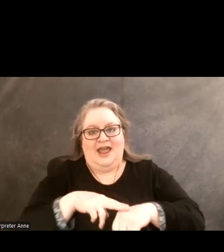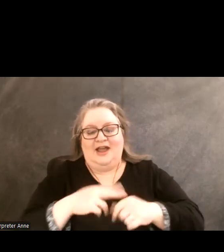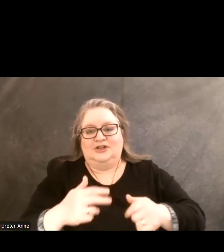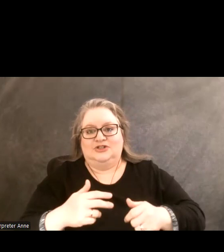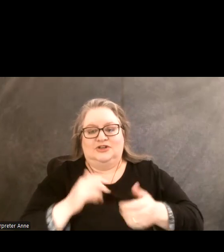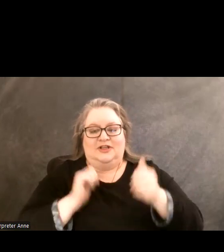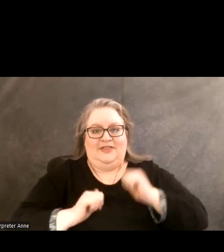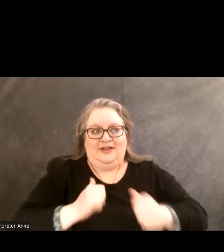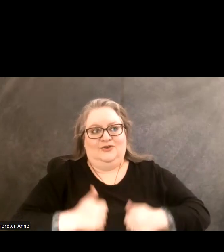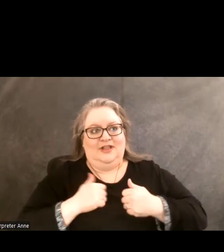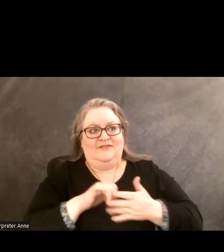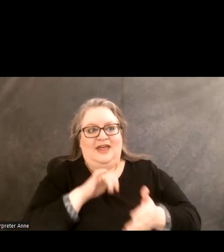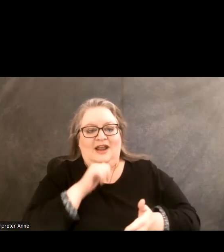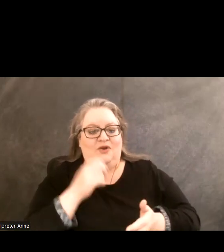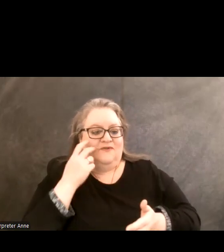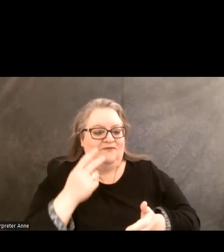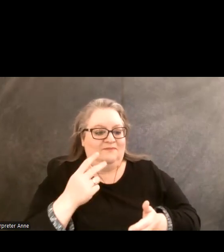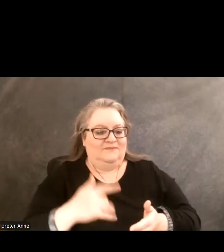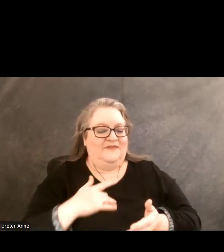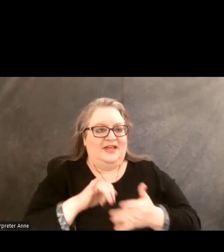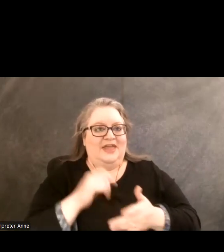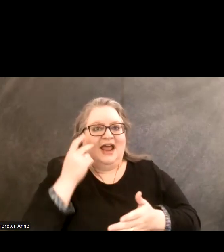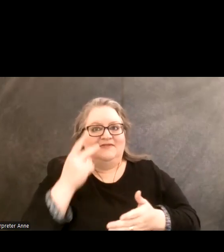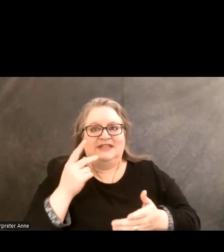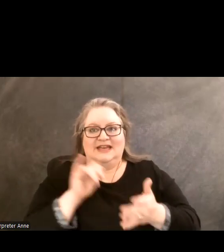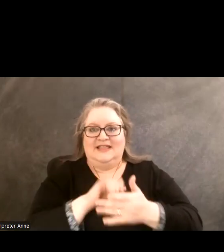don't feel like I've seen that energy aimed at filmed plays in